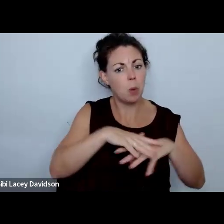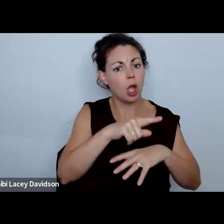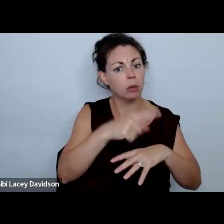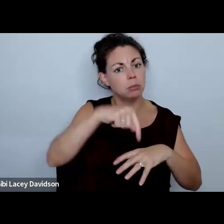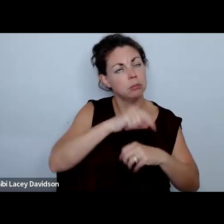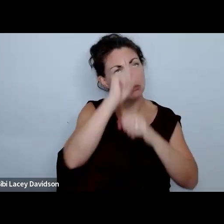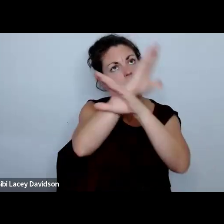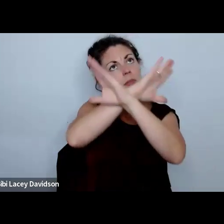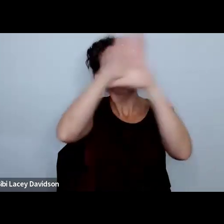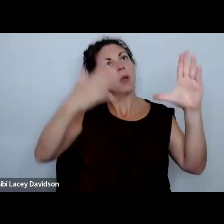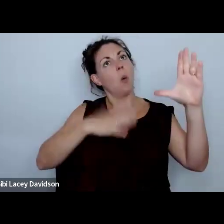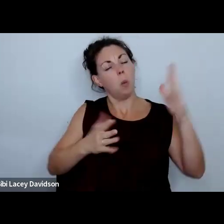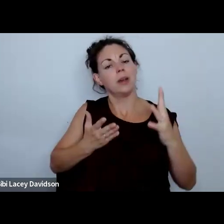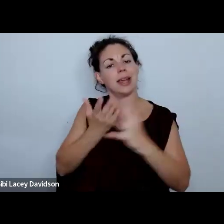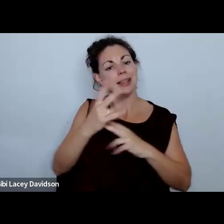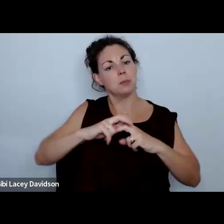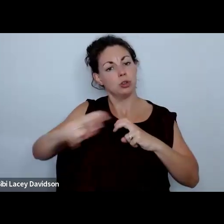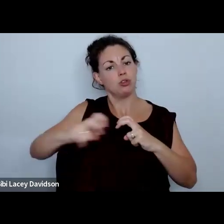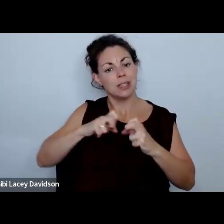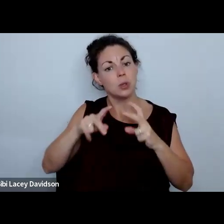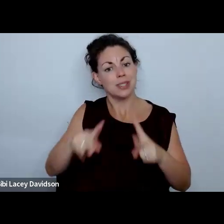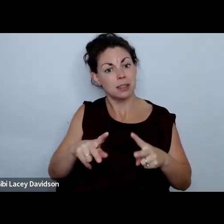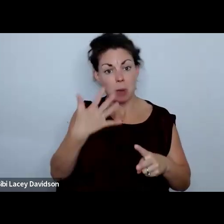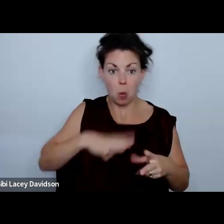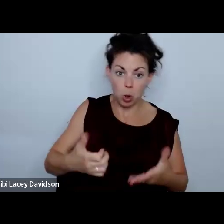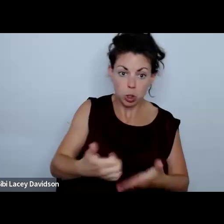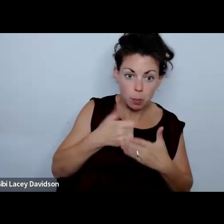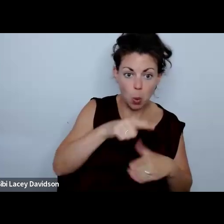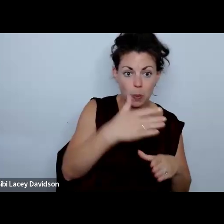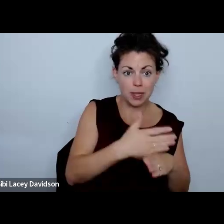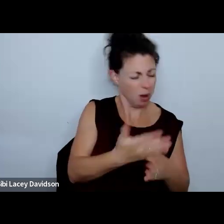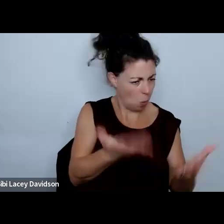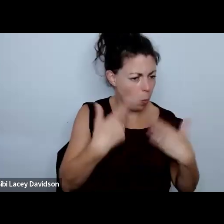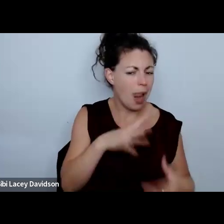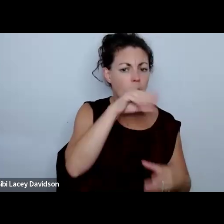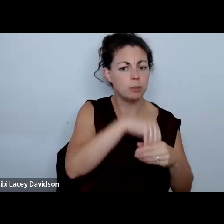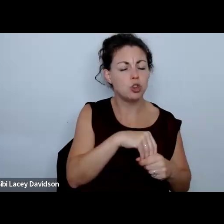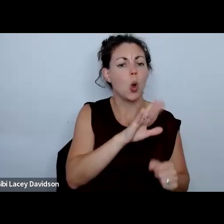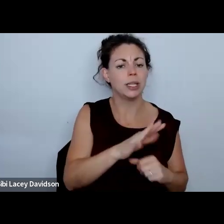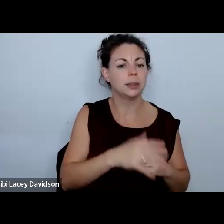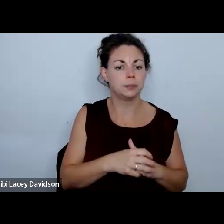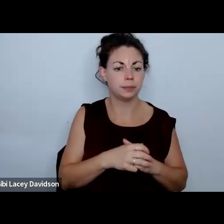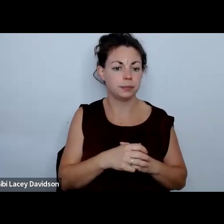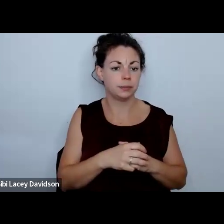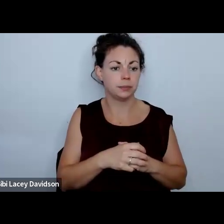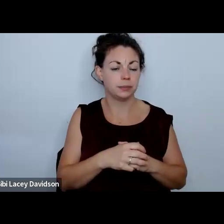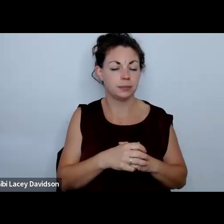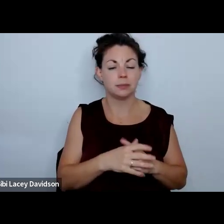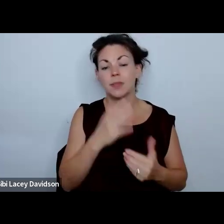turning it into policy and practice. That's why we set up the Accessible Transport Policy Commission.